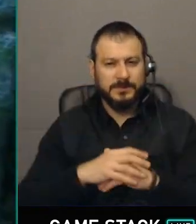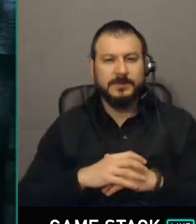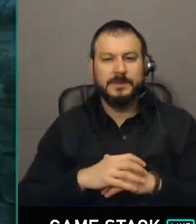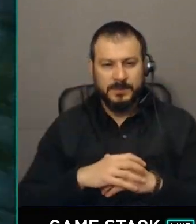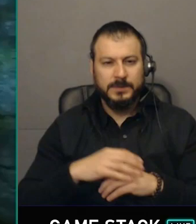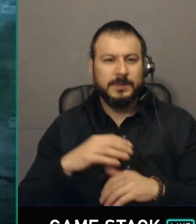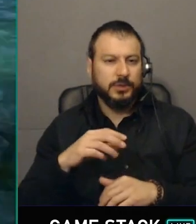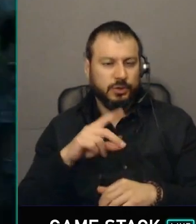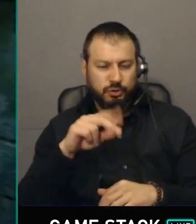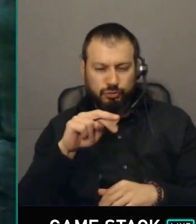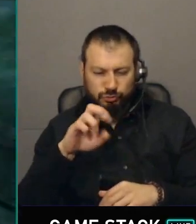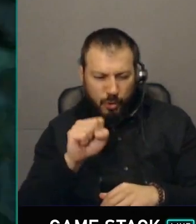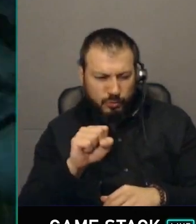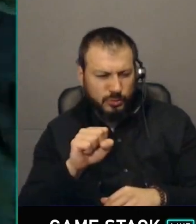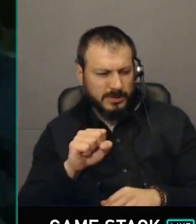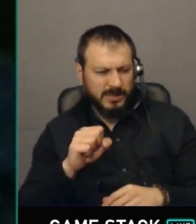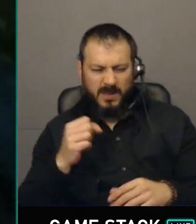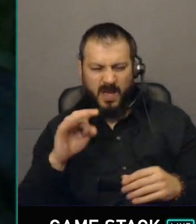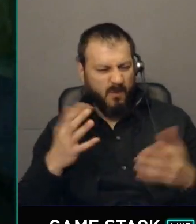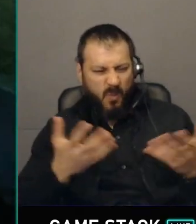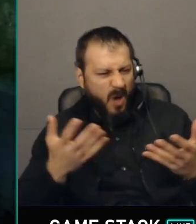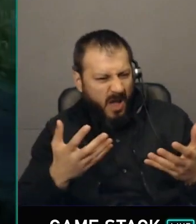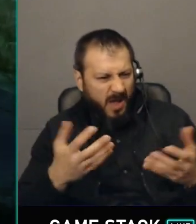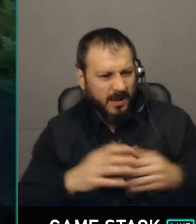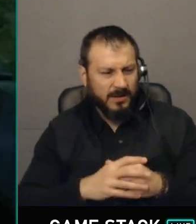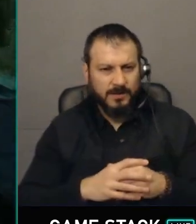“Juvies and drones of what though?” “I have a feeling we're going to find out.”